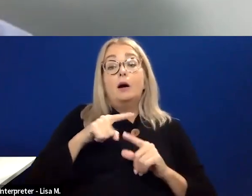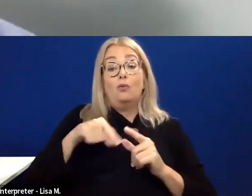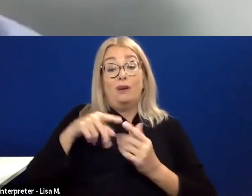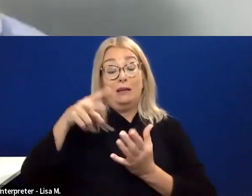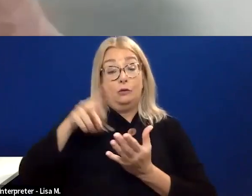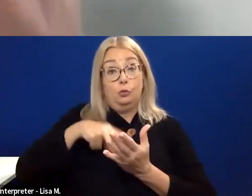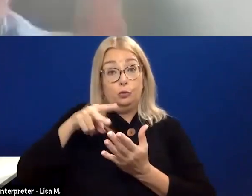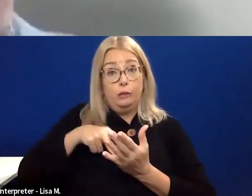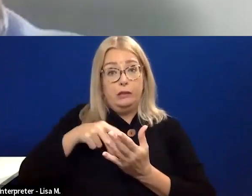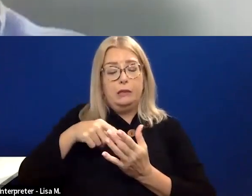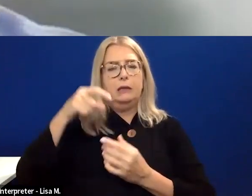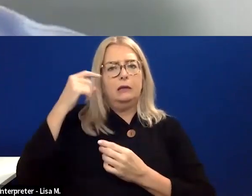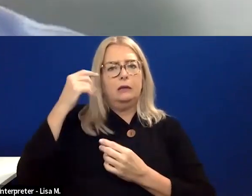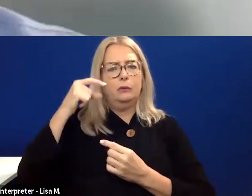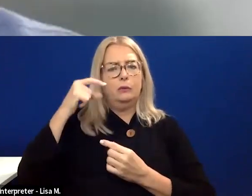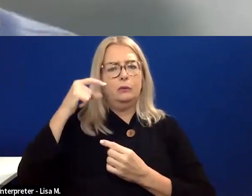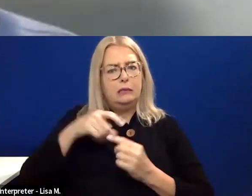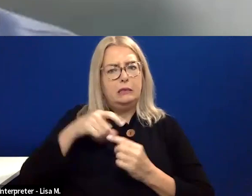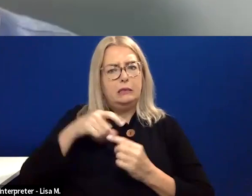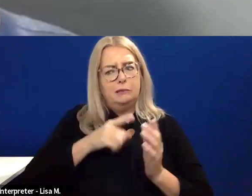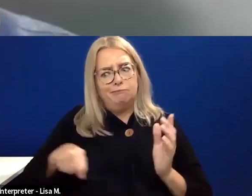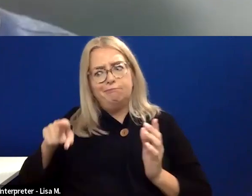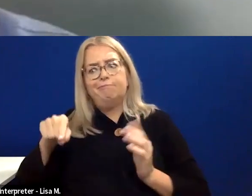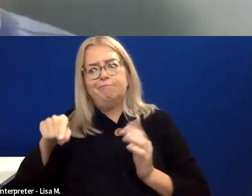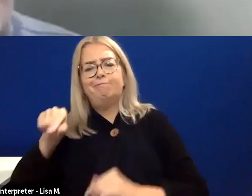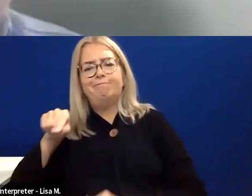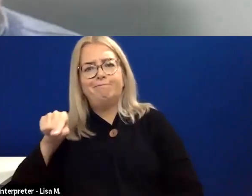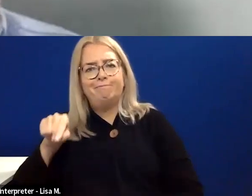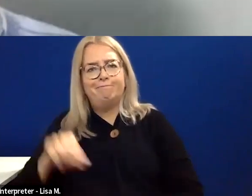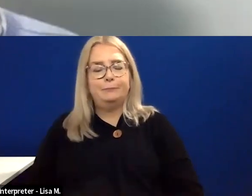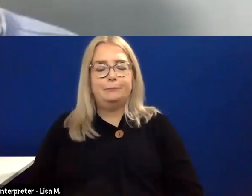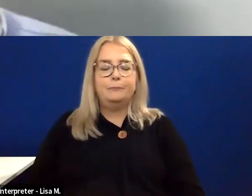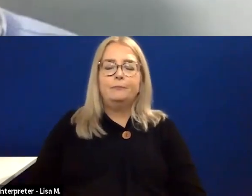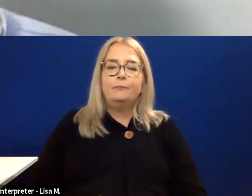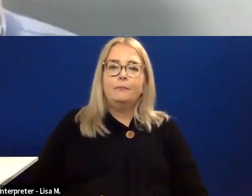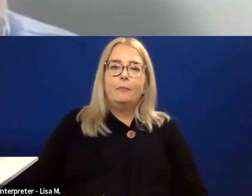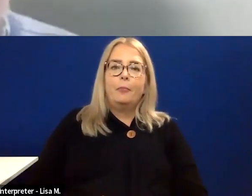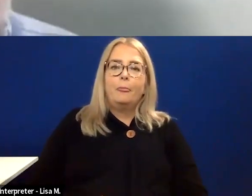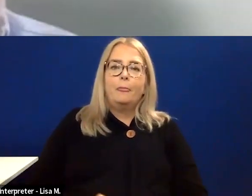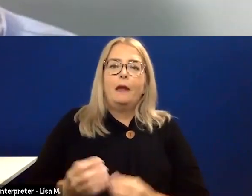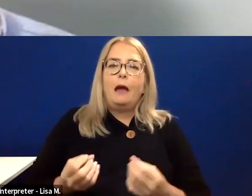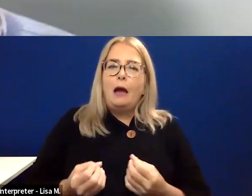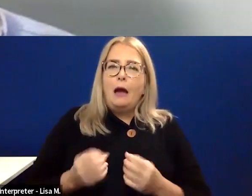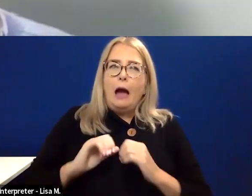and the thing about that that I love is how do we have kids to do this you can't tell a 10 year old